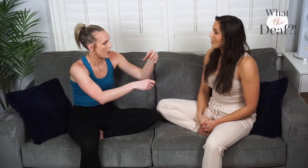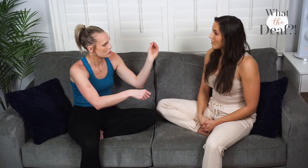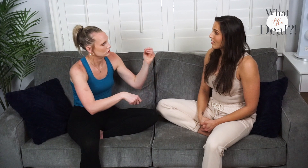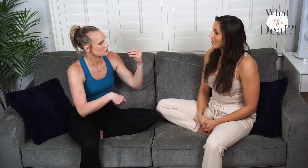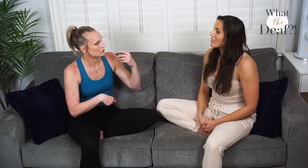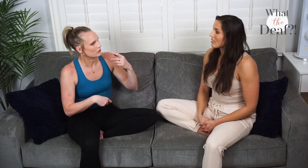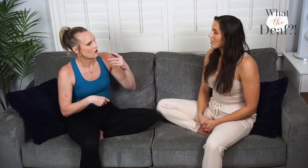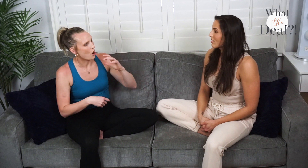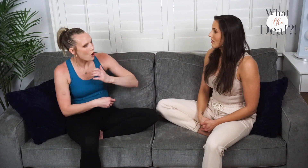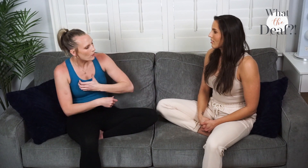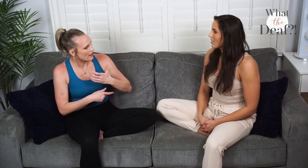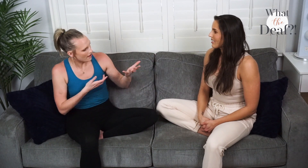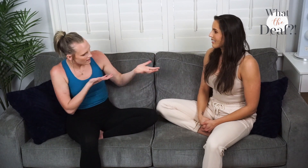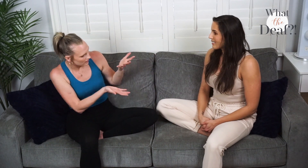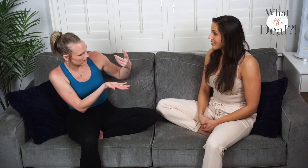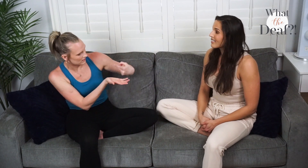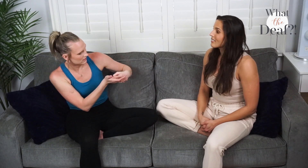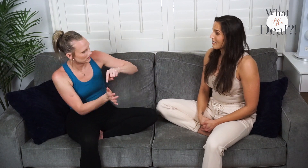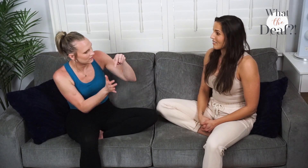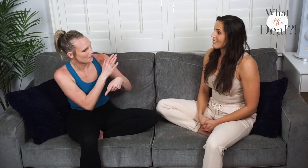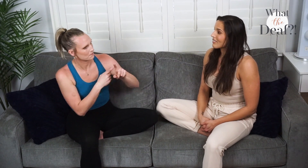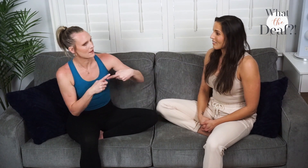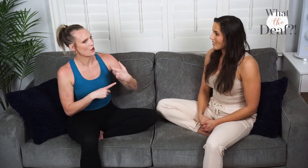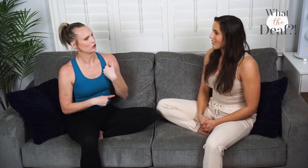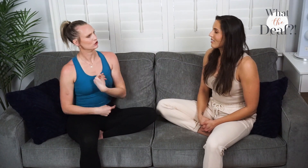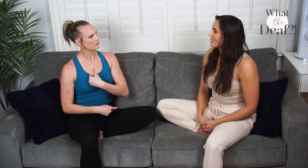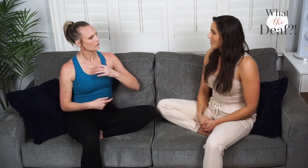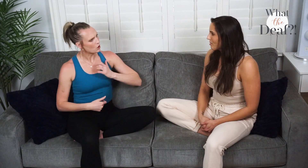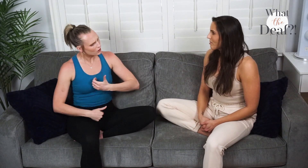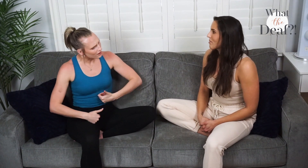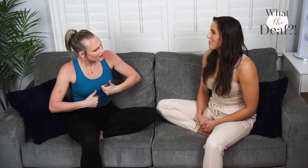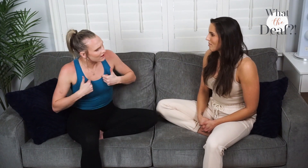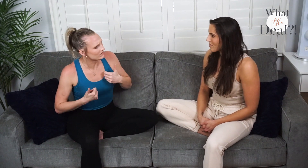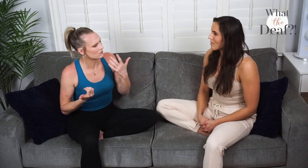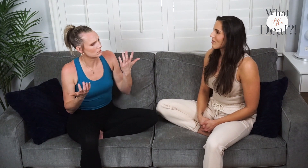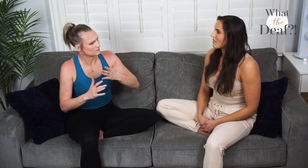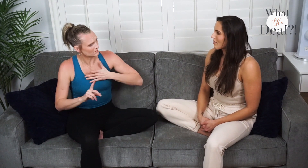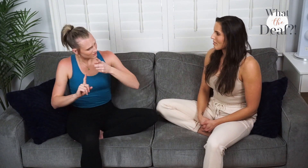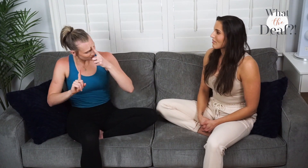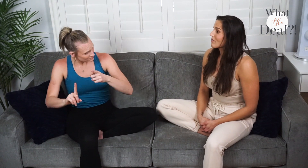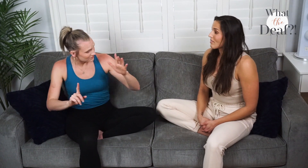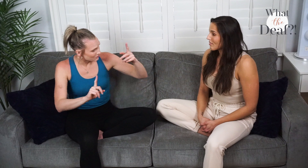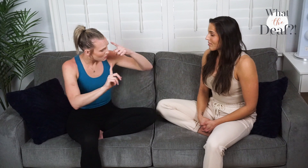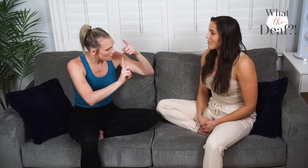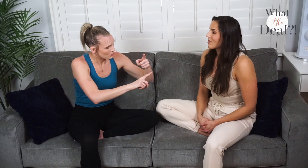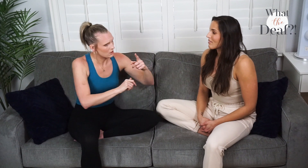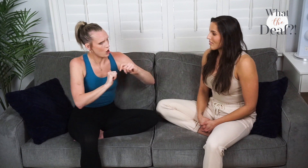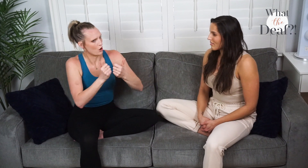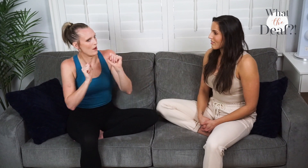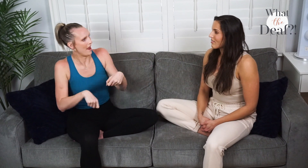and then getting out of one, our discussions are deeper, about ourselves, about our lives, what my goals are, what your goals are,